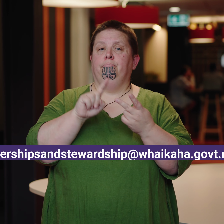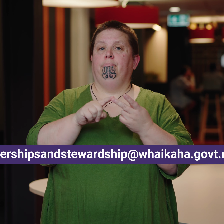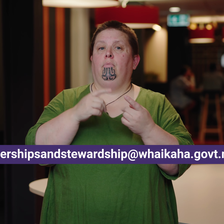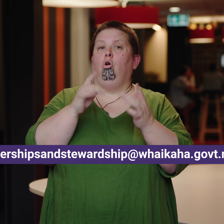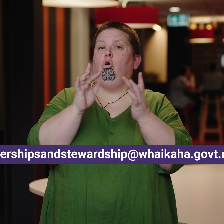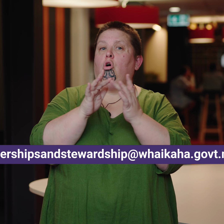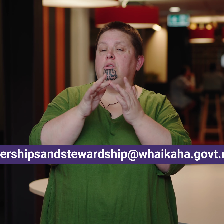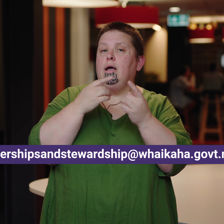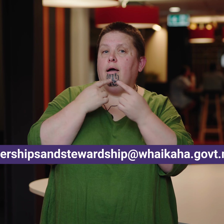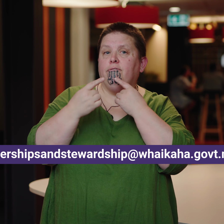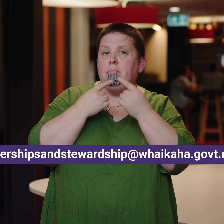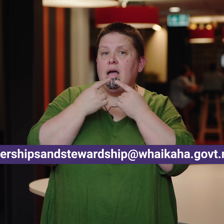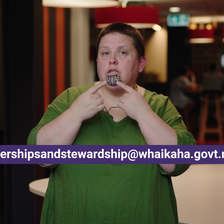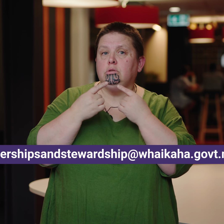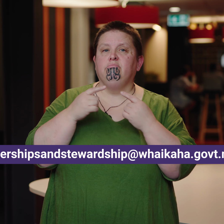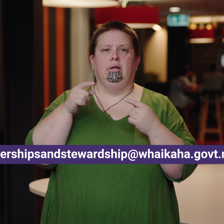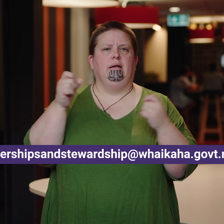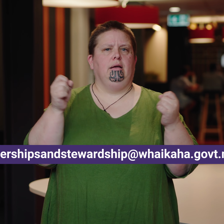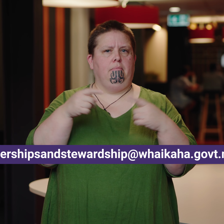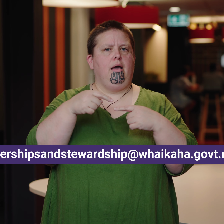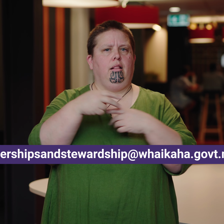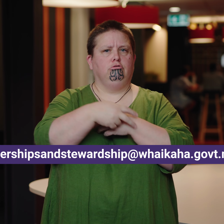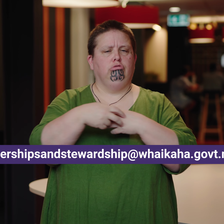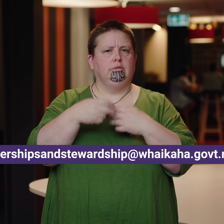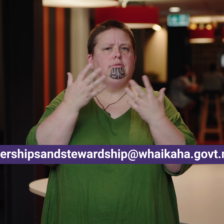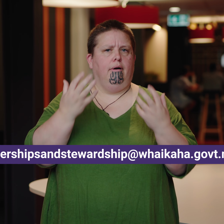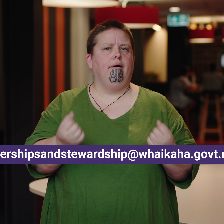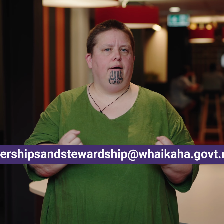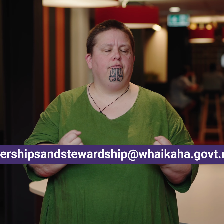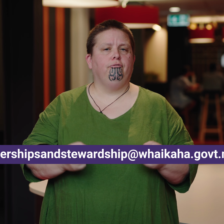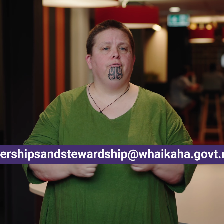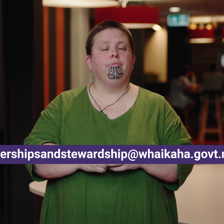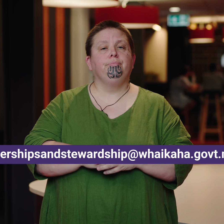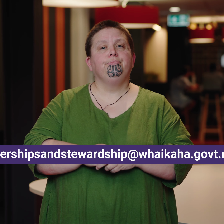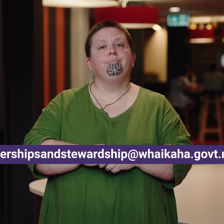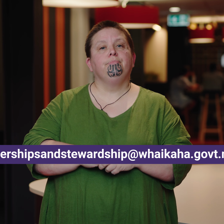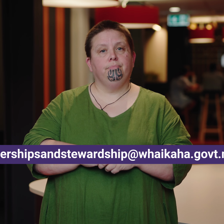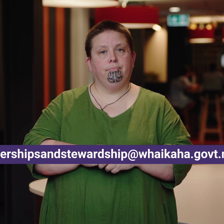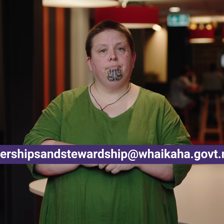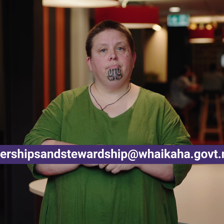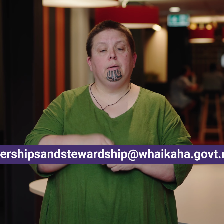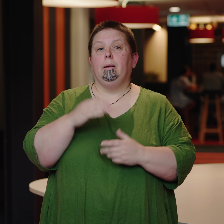the email address below and put Disability Action Plan in the subject line.